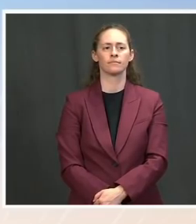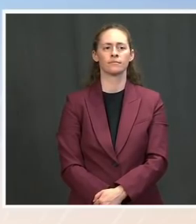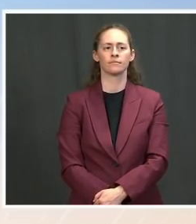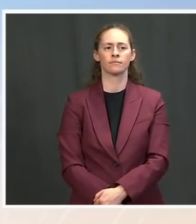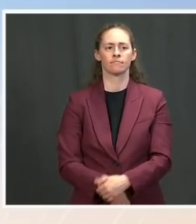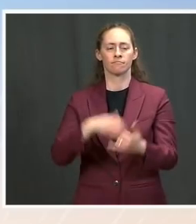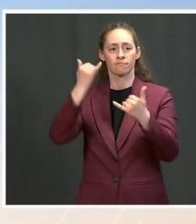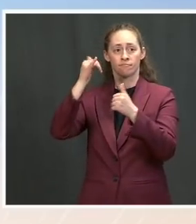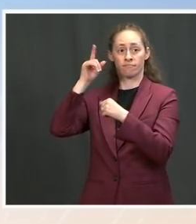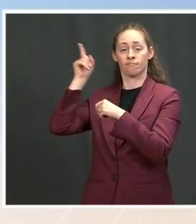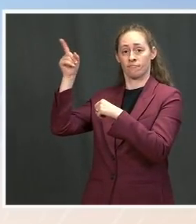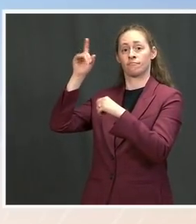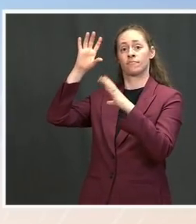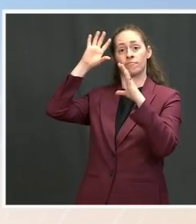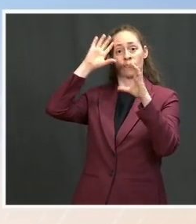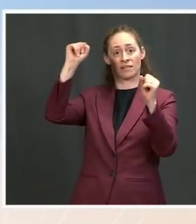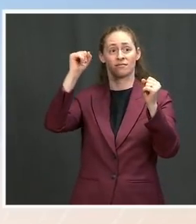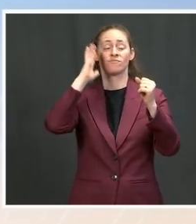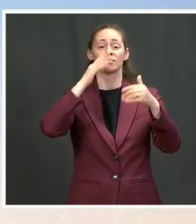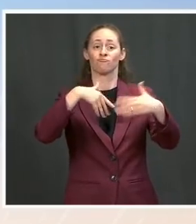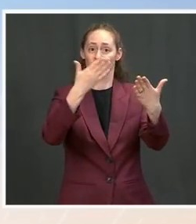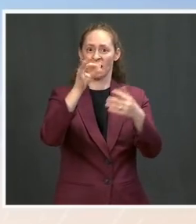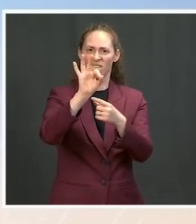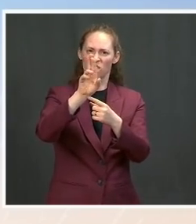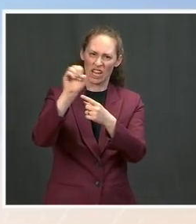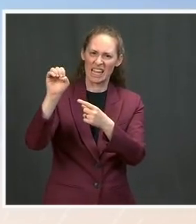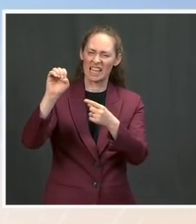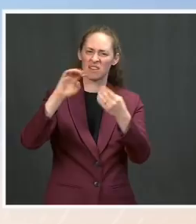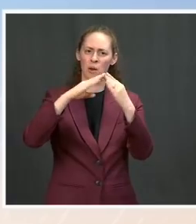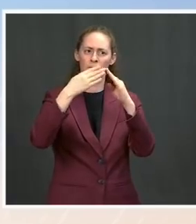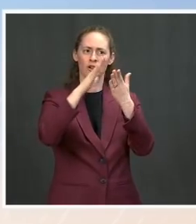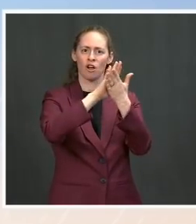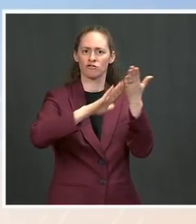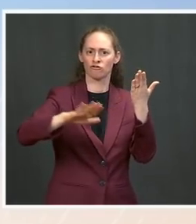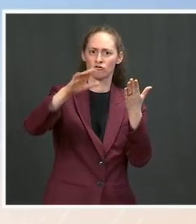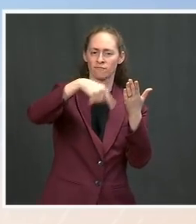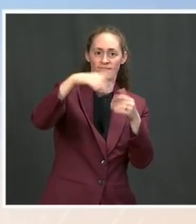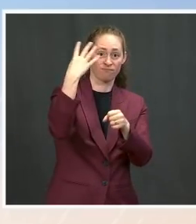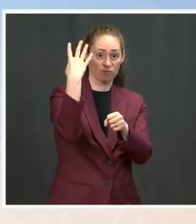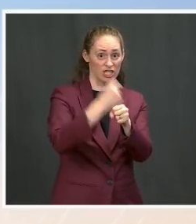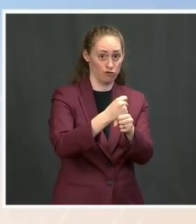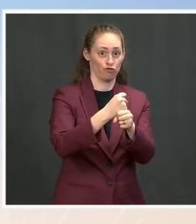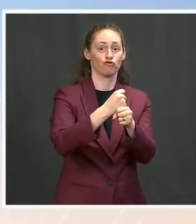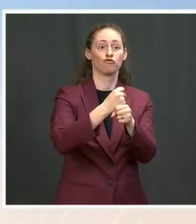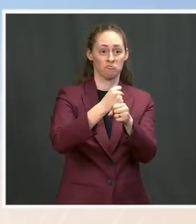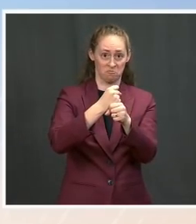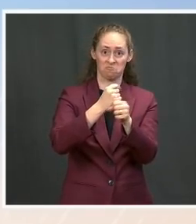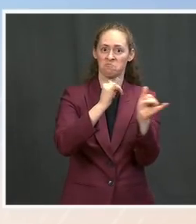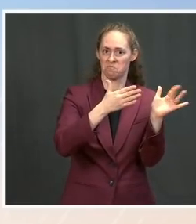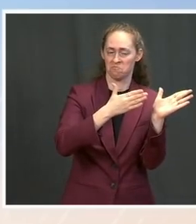for students whose families earn $125,000 or less. His Families Plan, released last week, as you know,